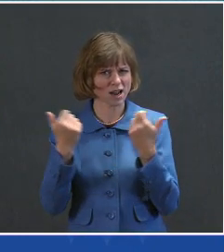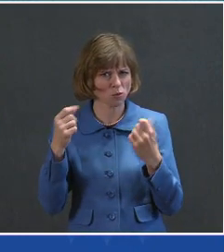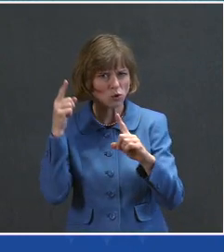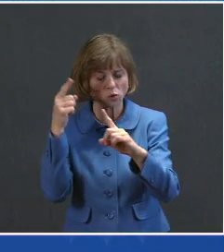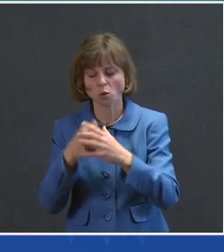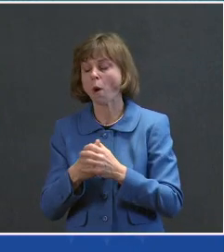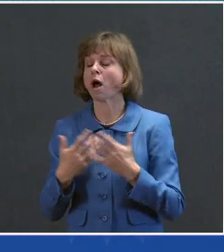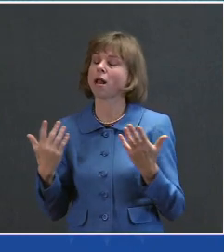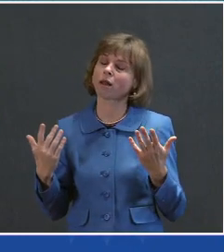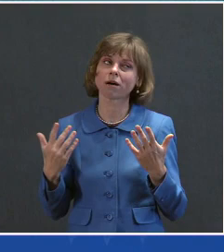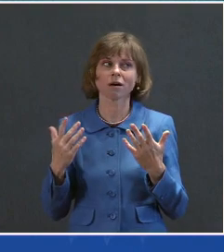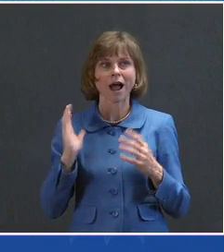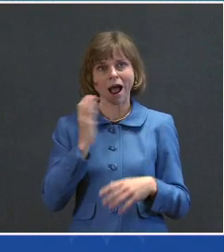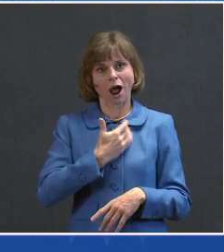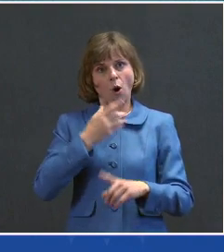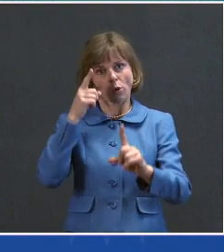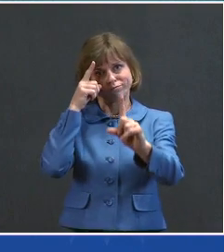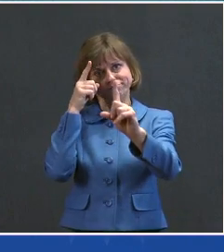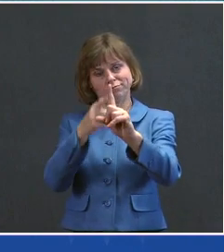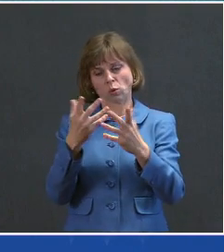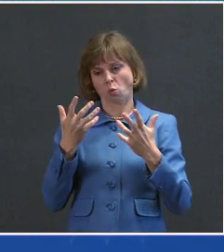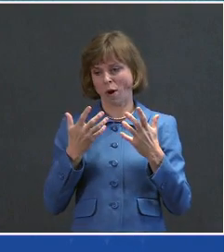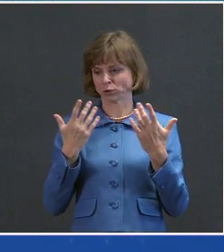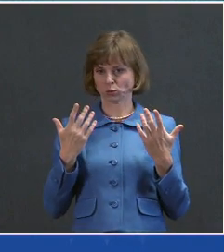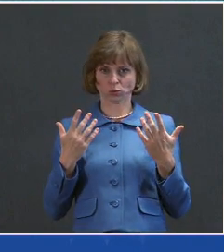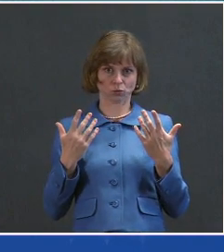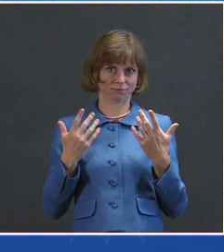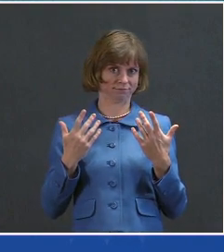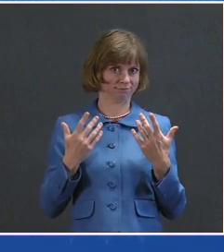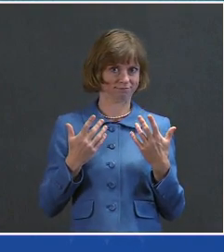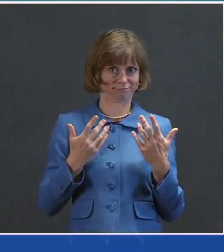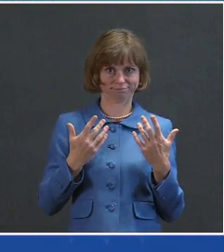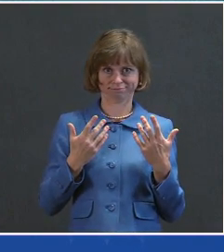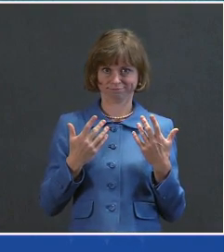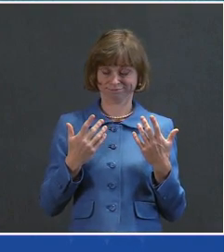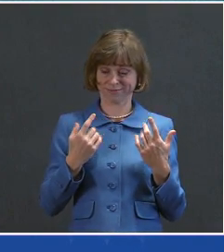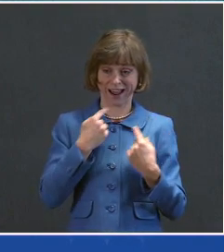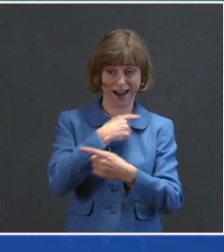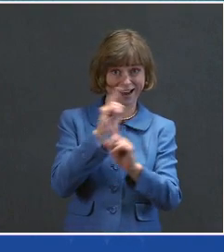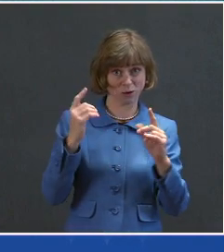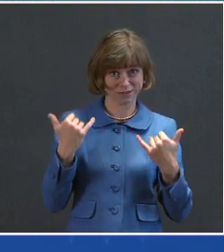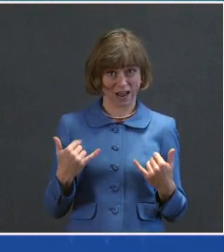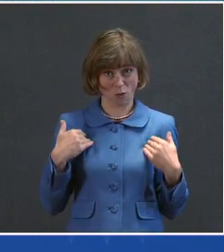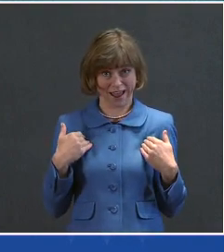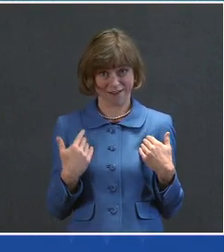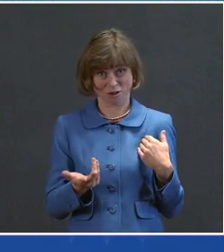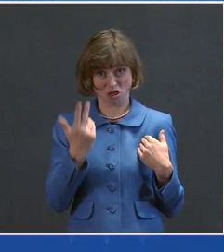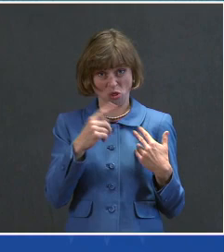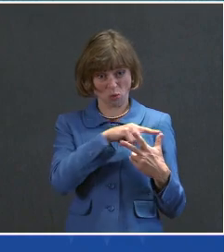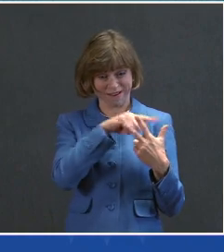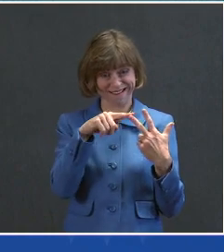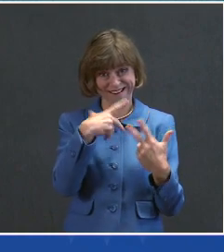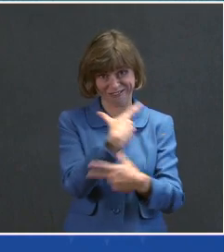on the incredible announcement that we now have three vaccines that the American people can have access to,